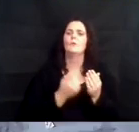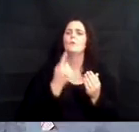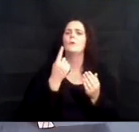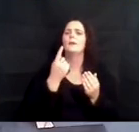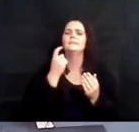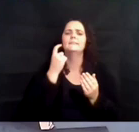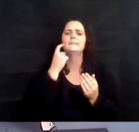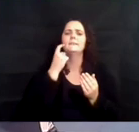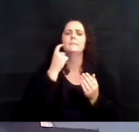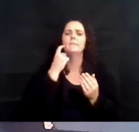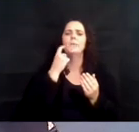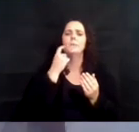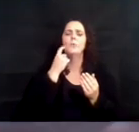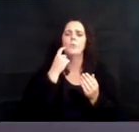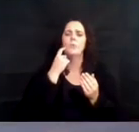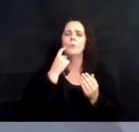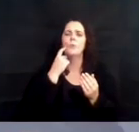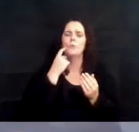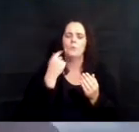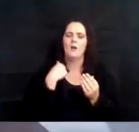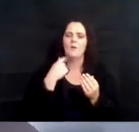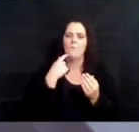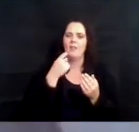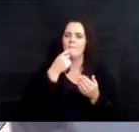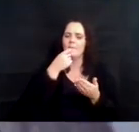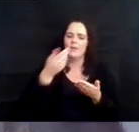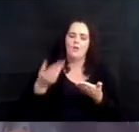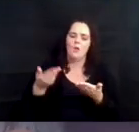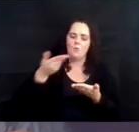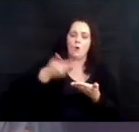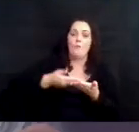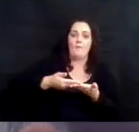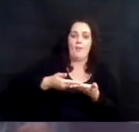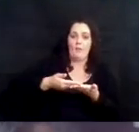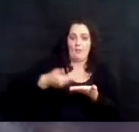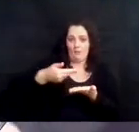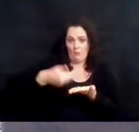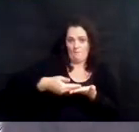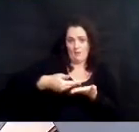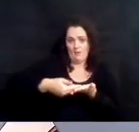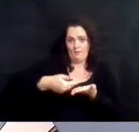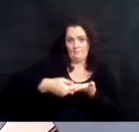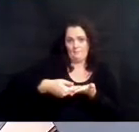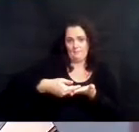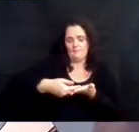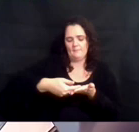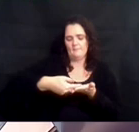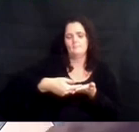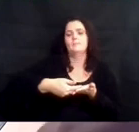Again, I'm gonna overlap them there, okay, and then I'm gonna come from the back